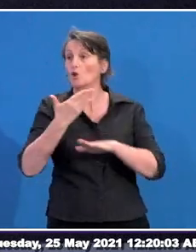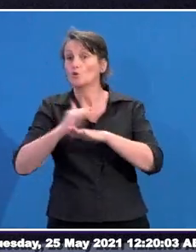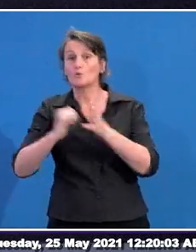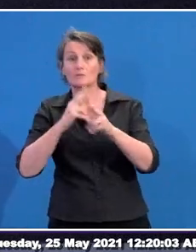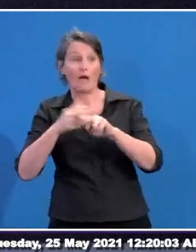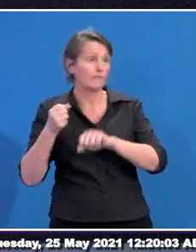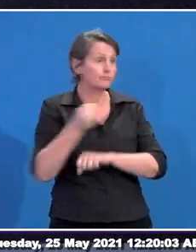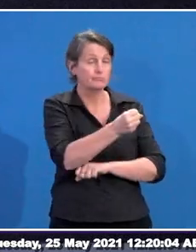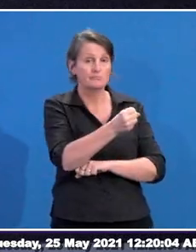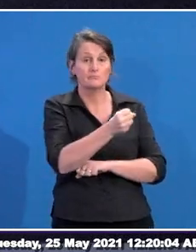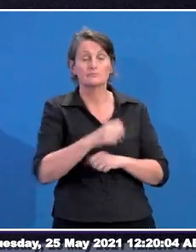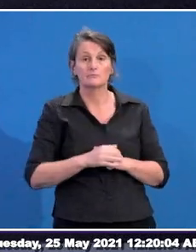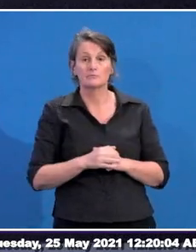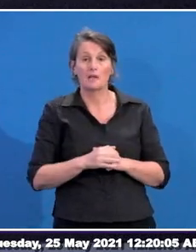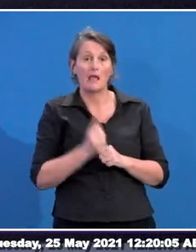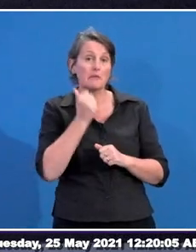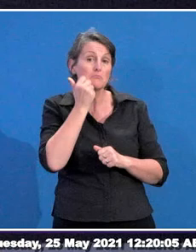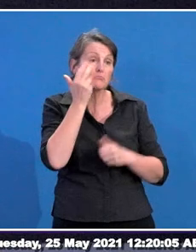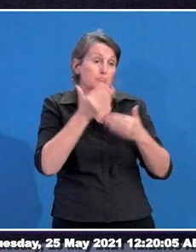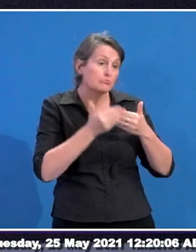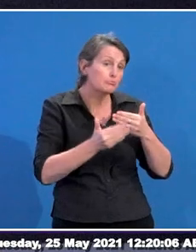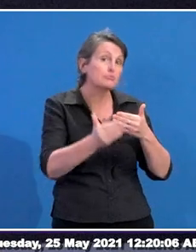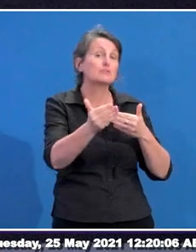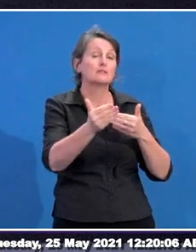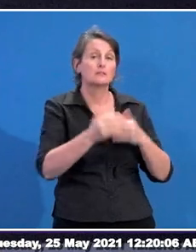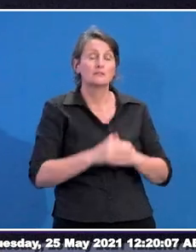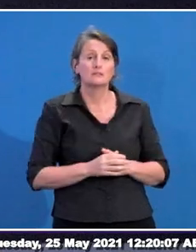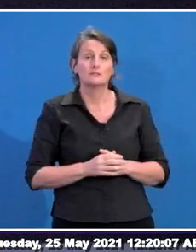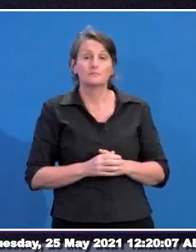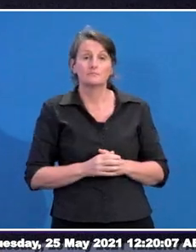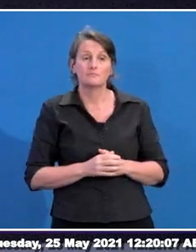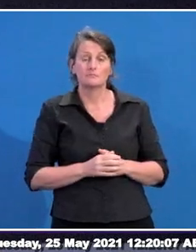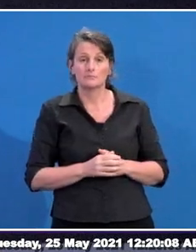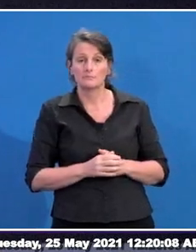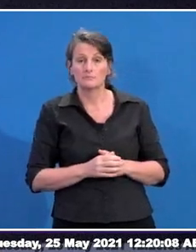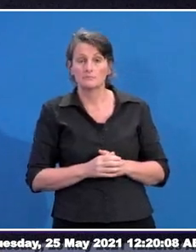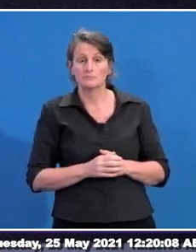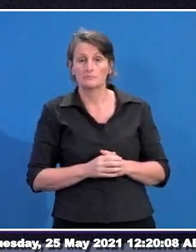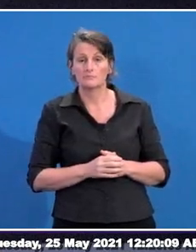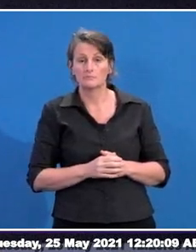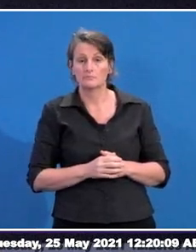And as the days kind of went on, we, they were discovering